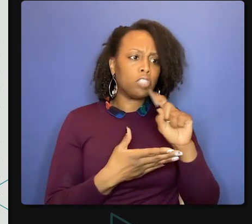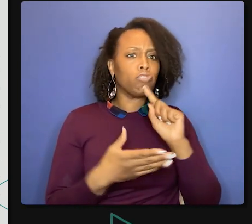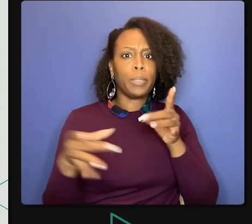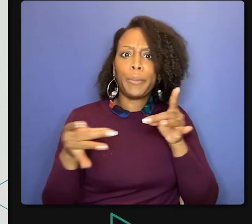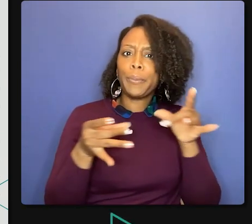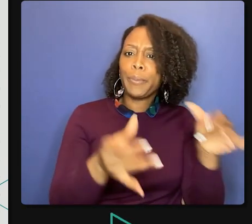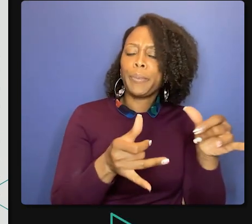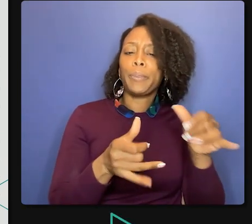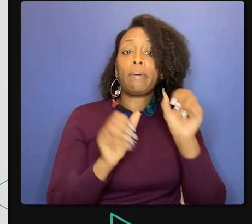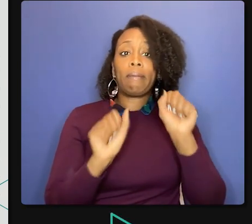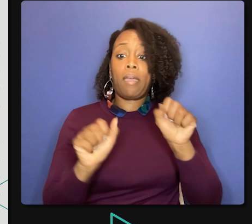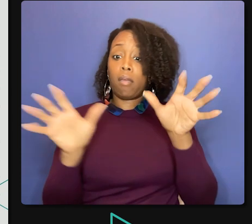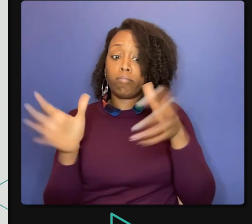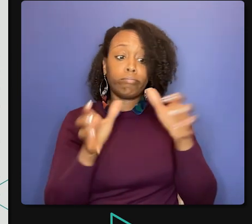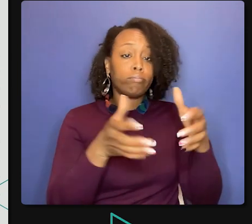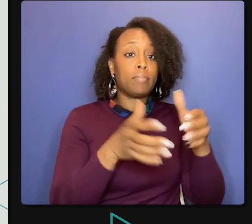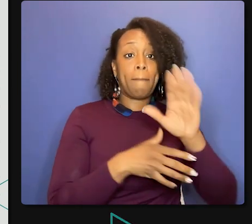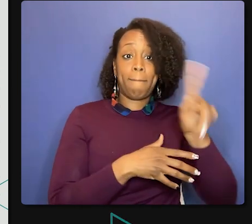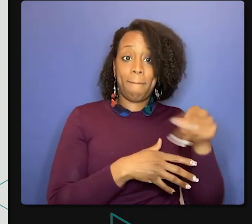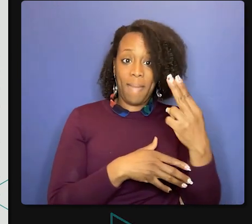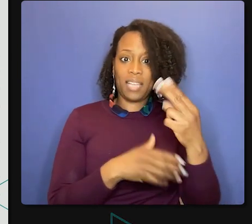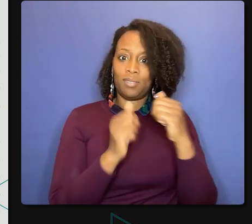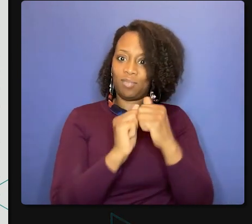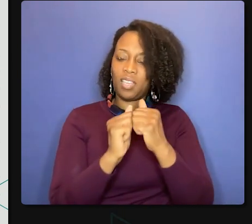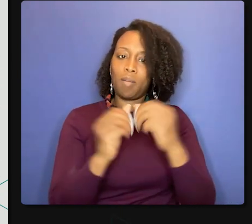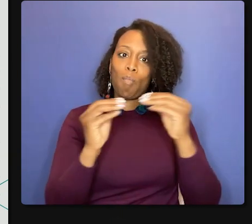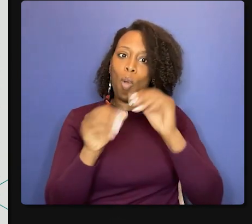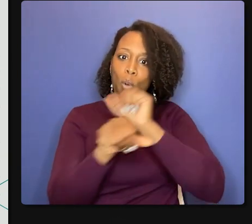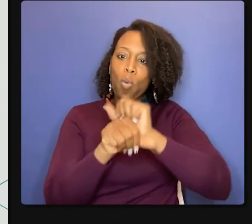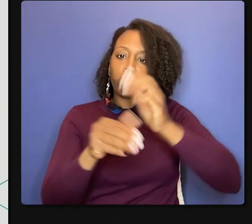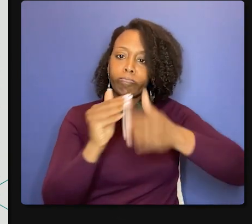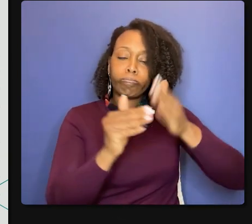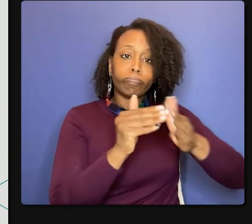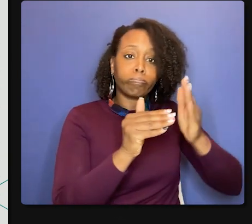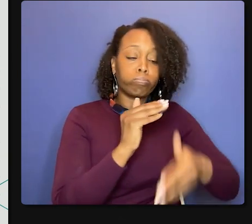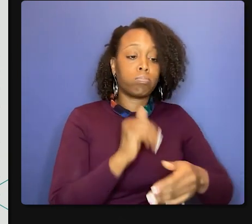and you can batch things together to get more work done. When fully integrated with your title,